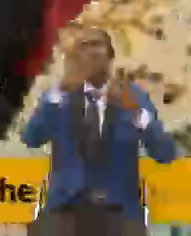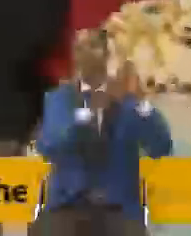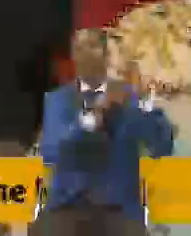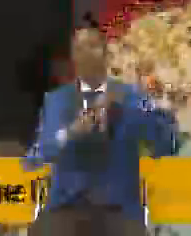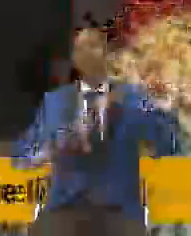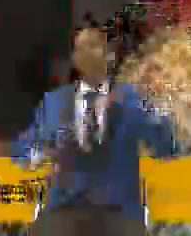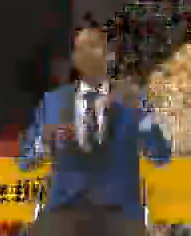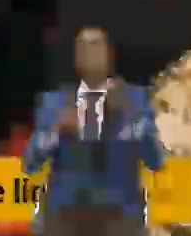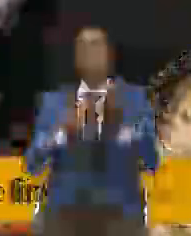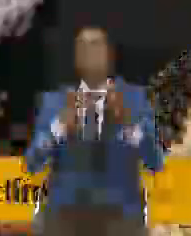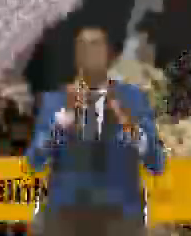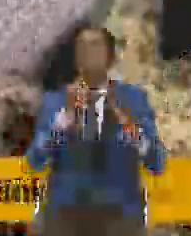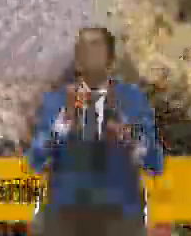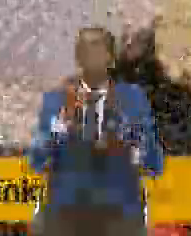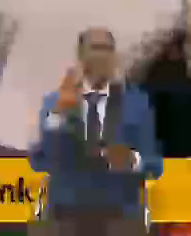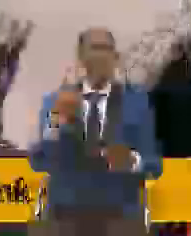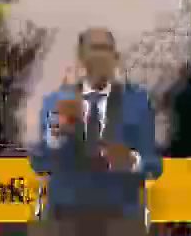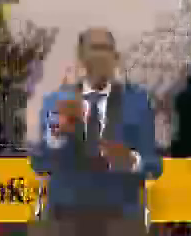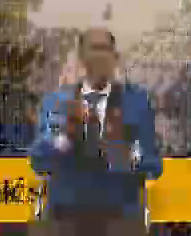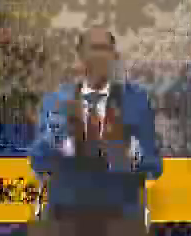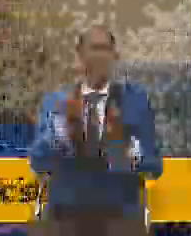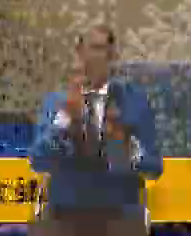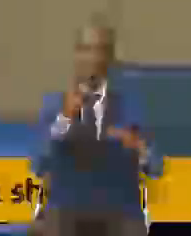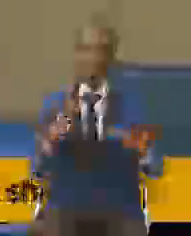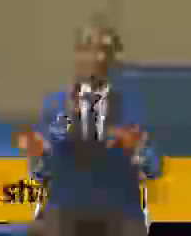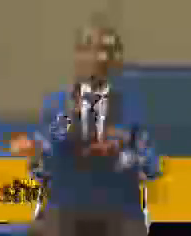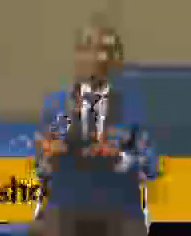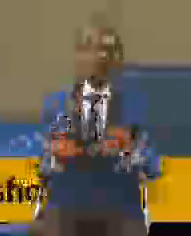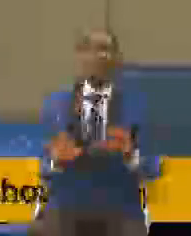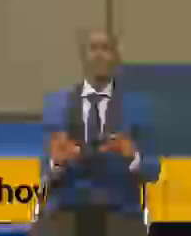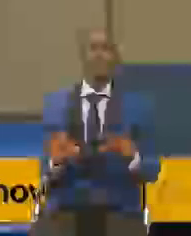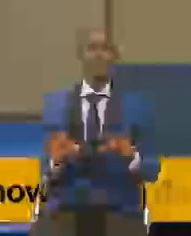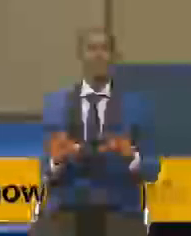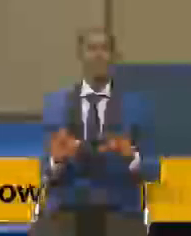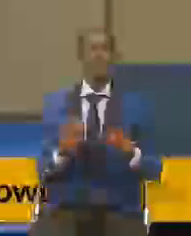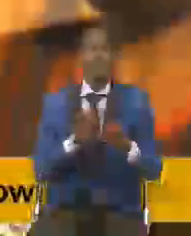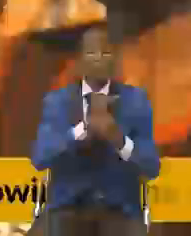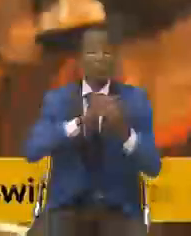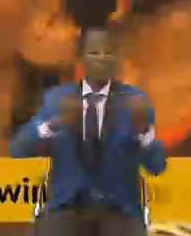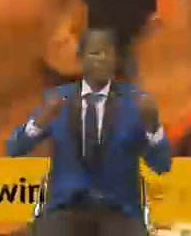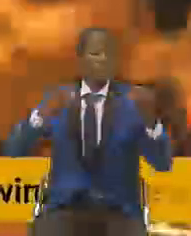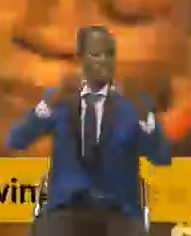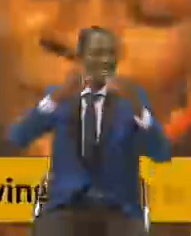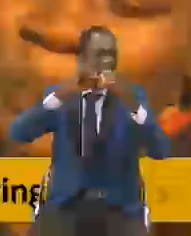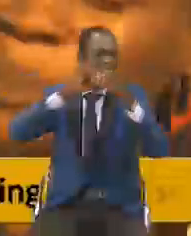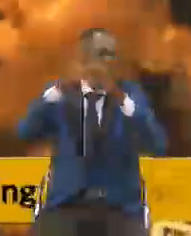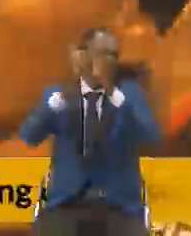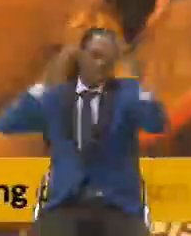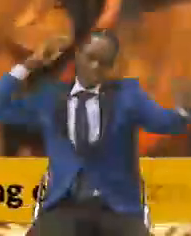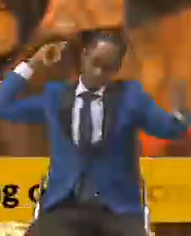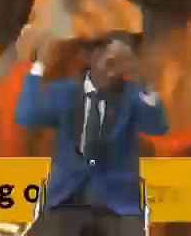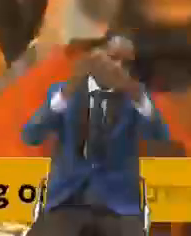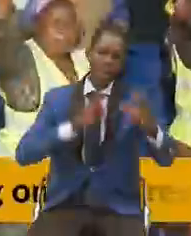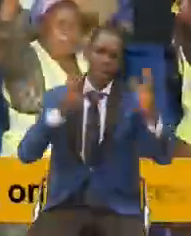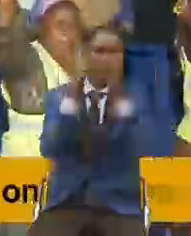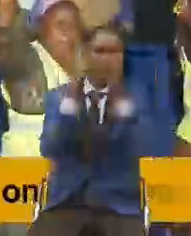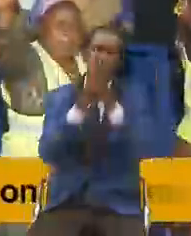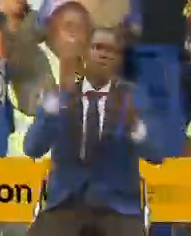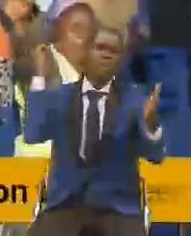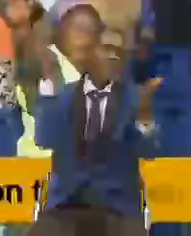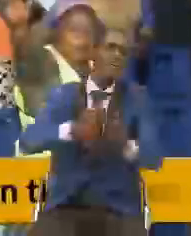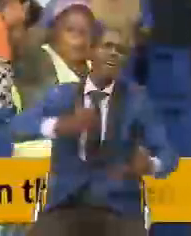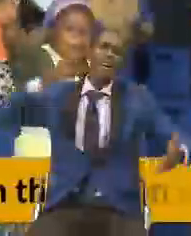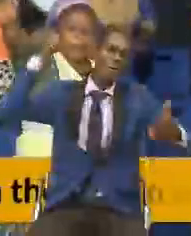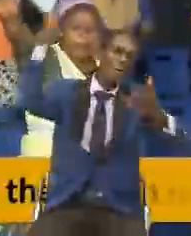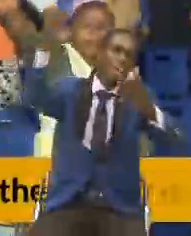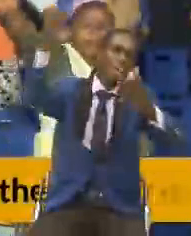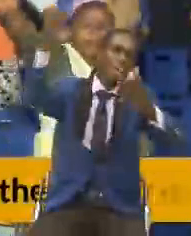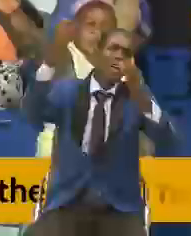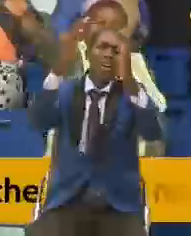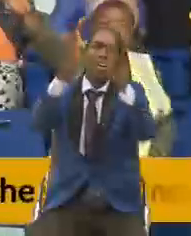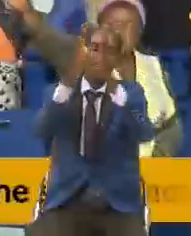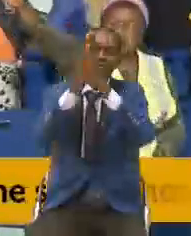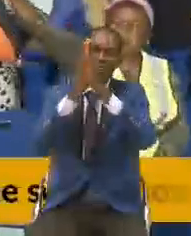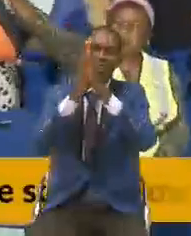thank you lord thank you lord it is done it is done in jesus name i pray